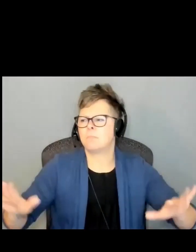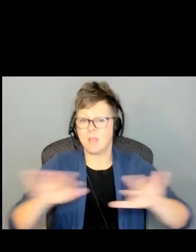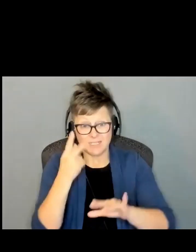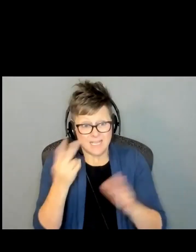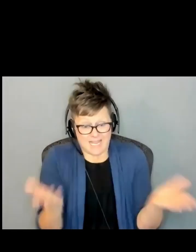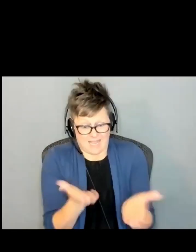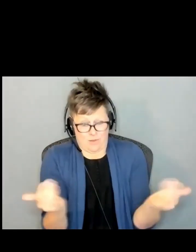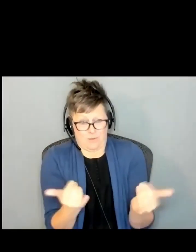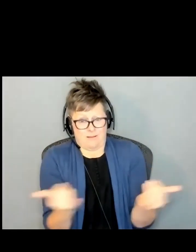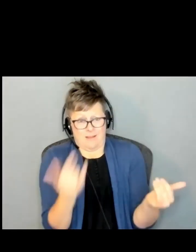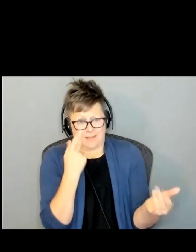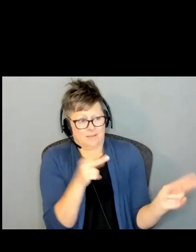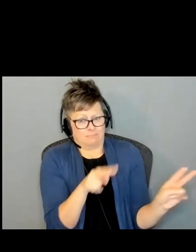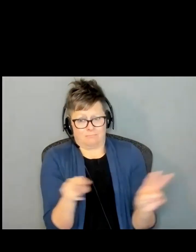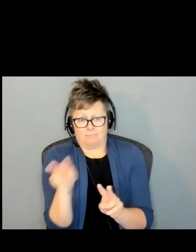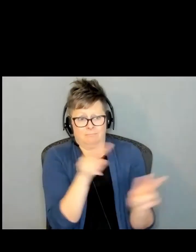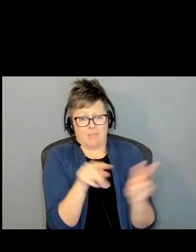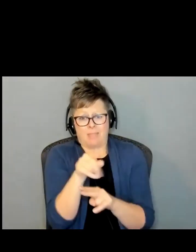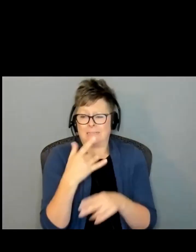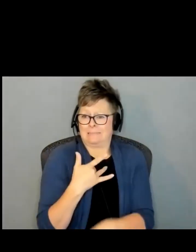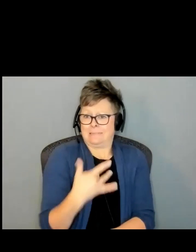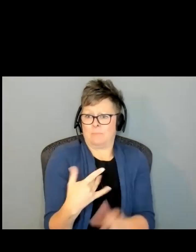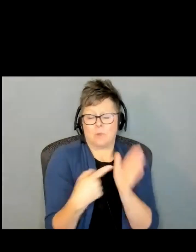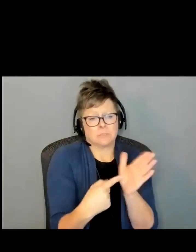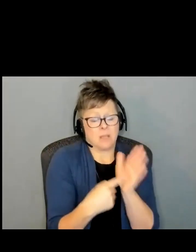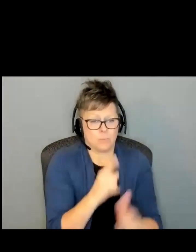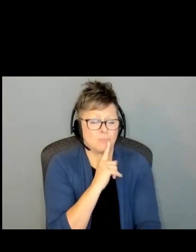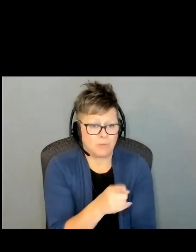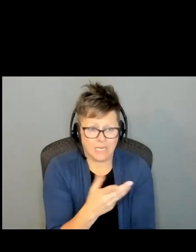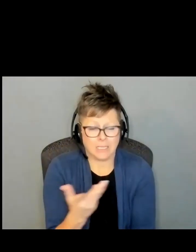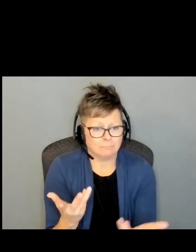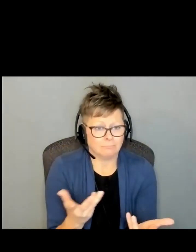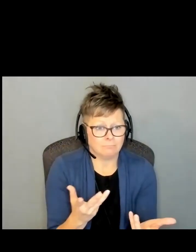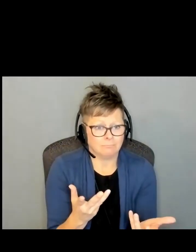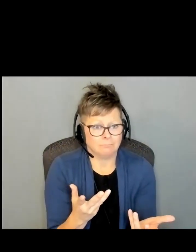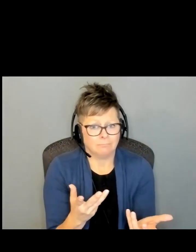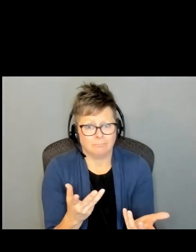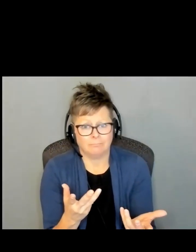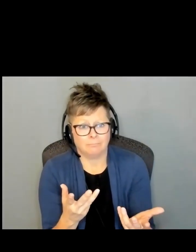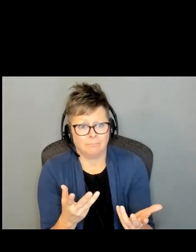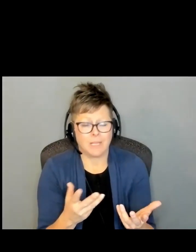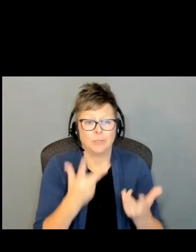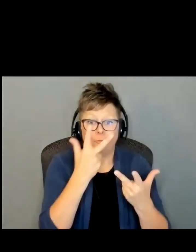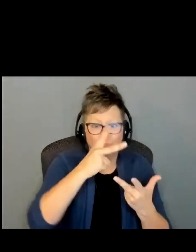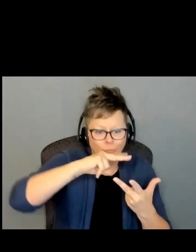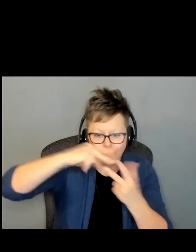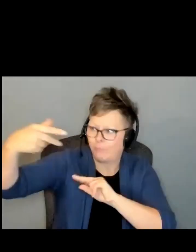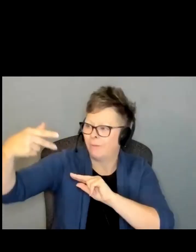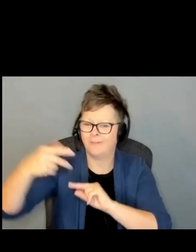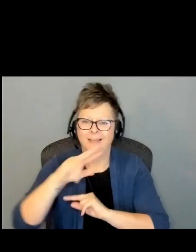This is a typical example of, maybe one would say a triple helix model, where you see a